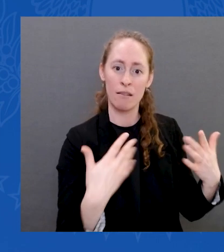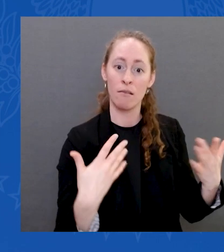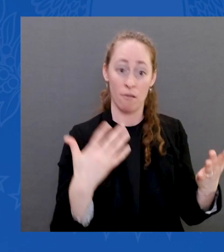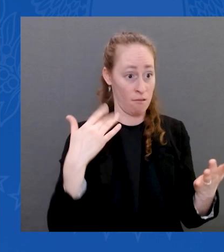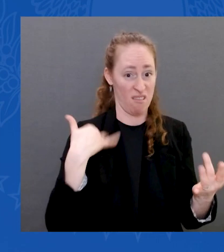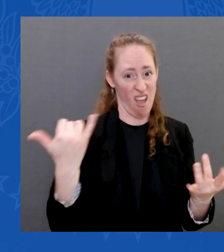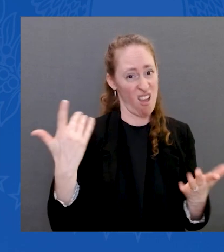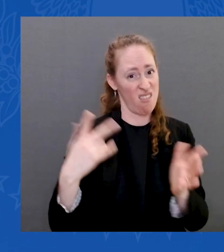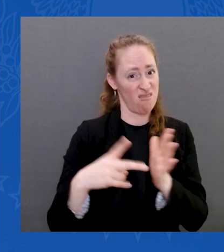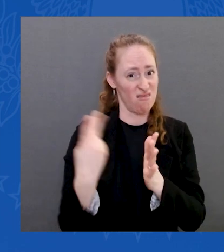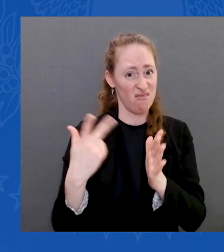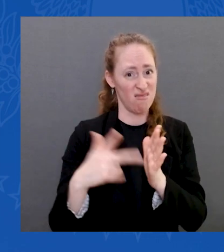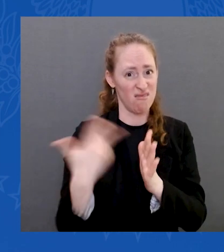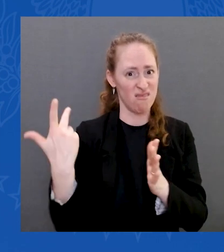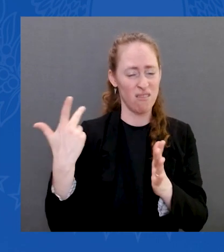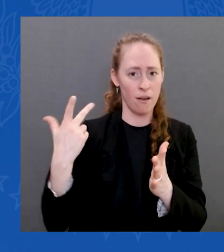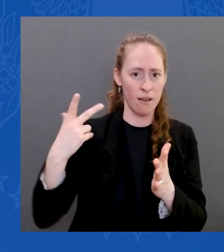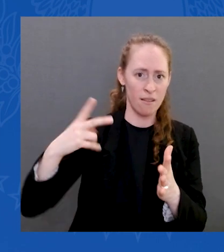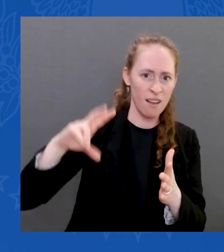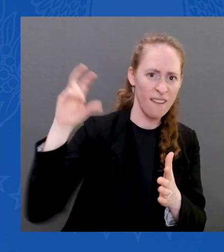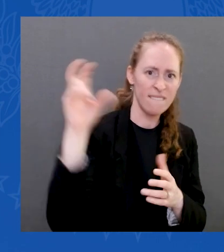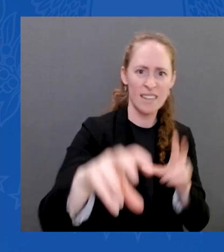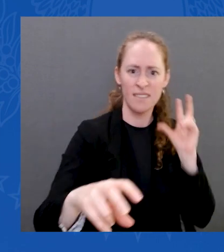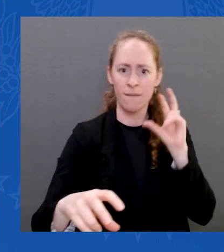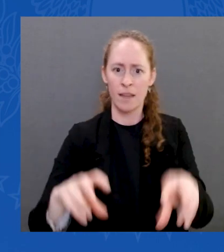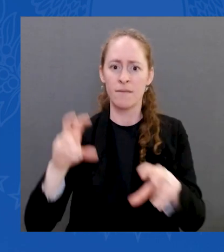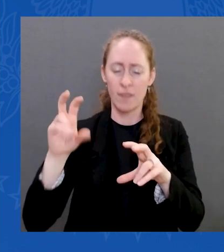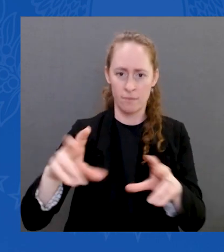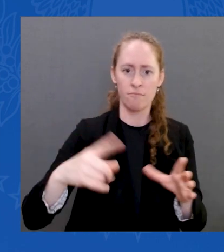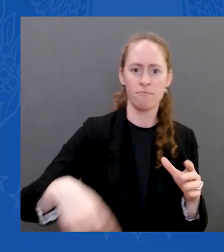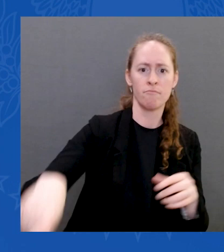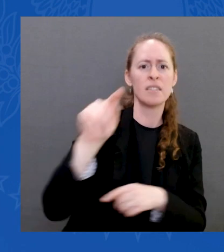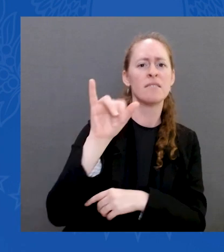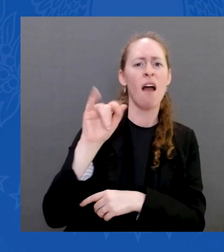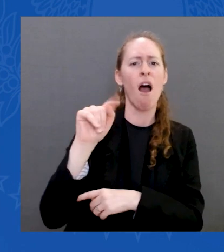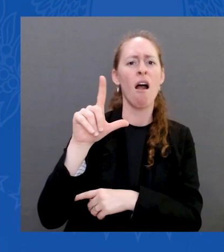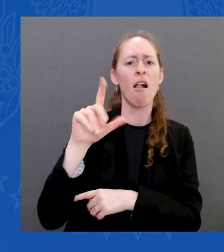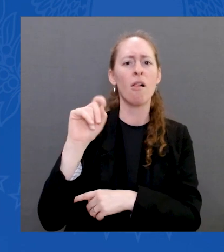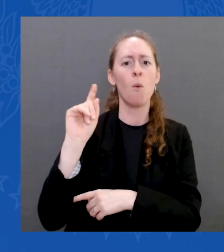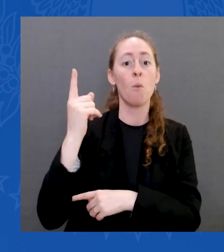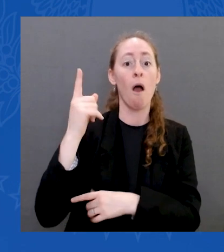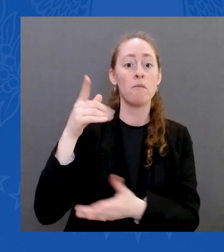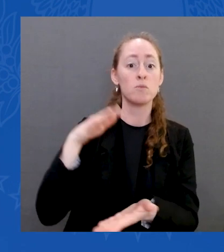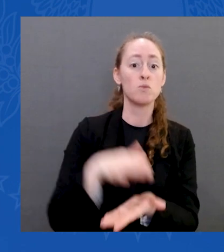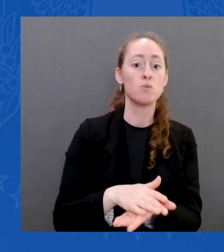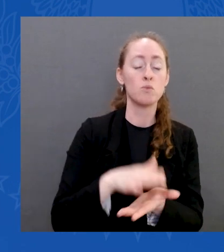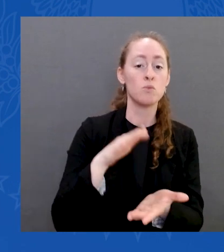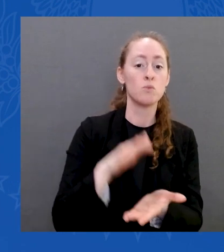And also -- also proposing the largest increase in special education funding in two decades.